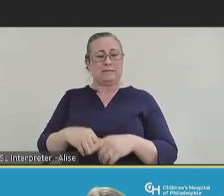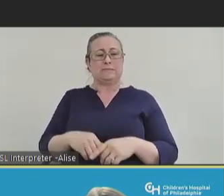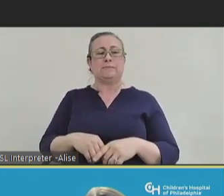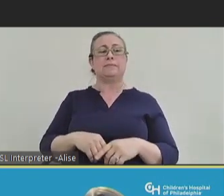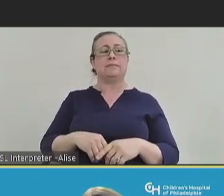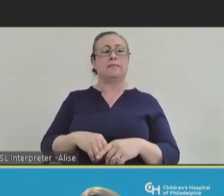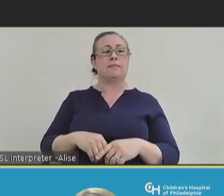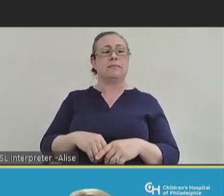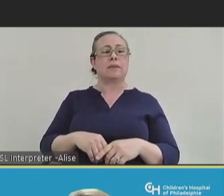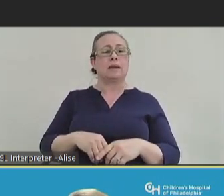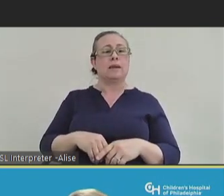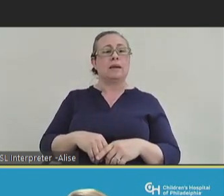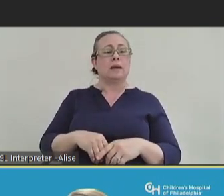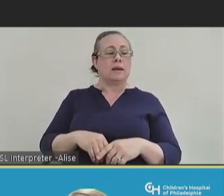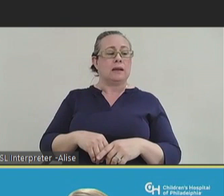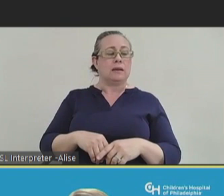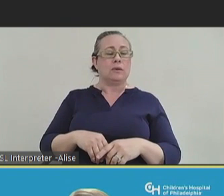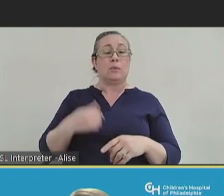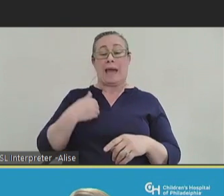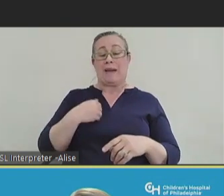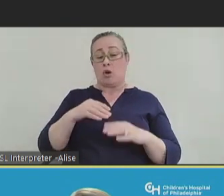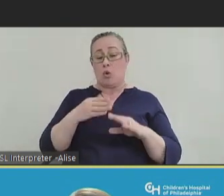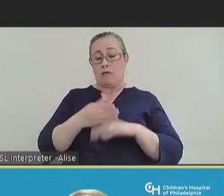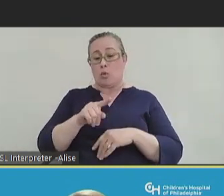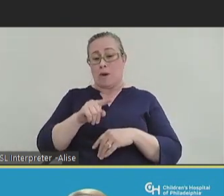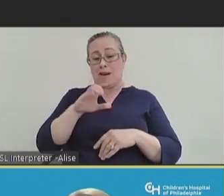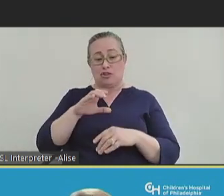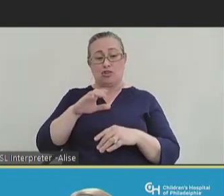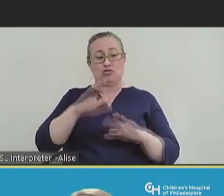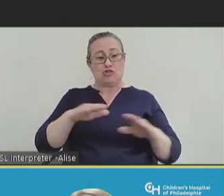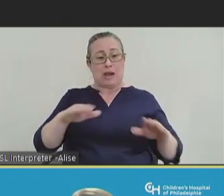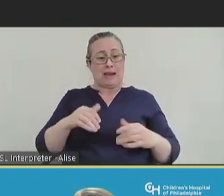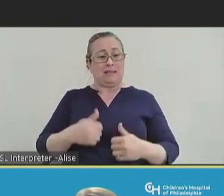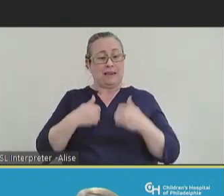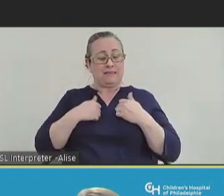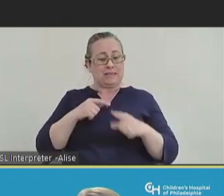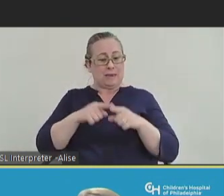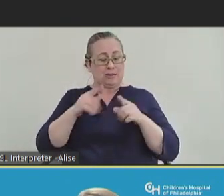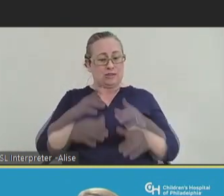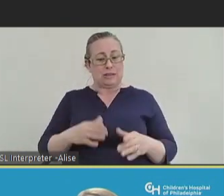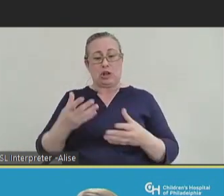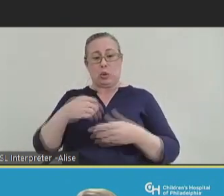has over 100 child life specialists and includes creative arts therapies, a pet therapy program,